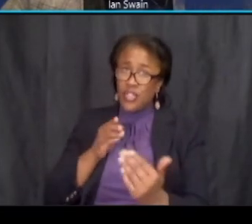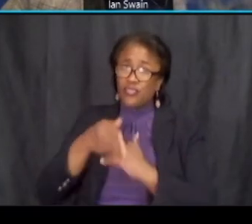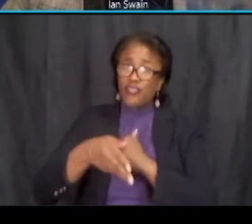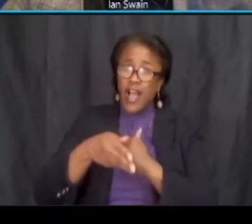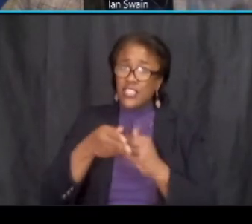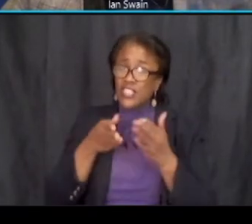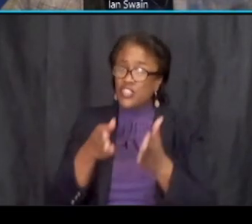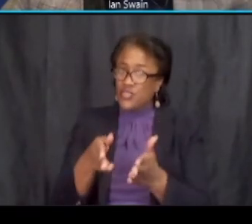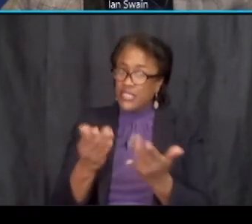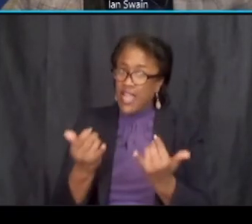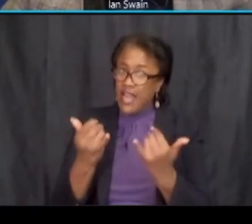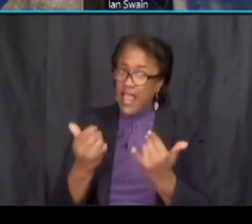um